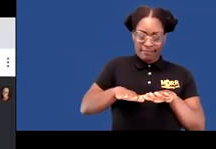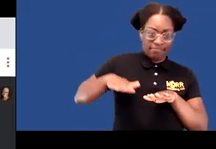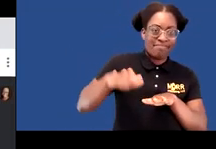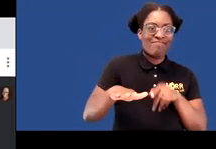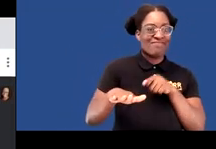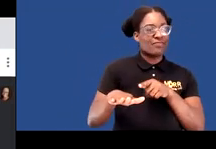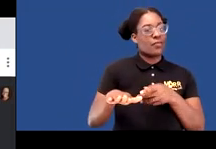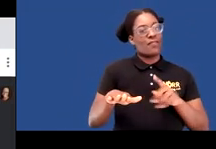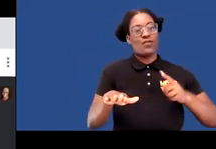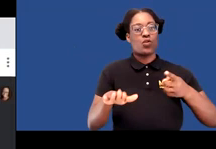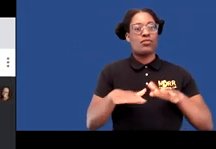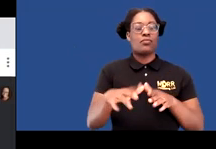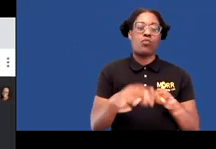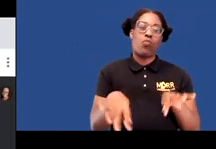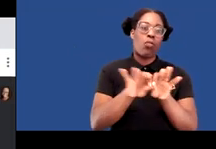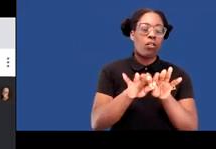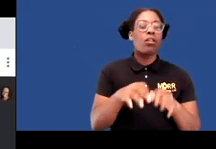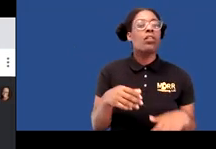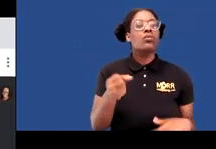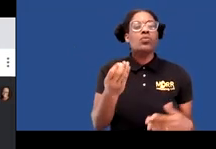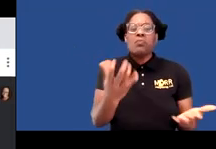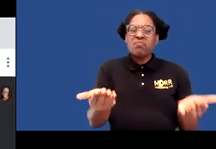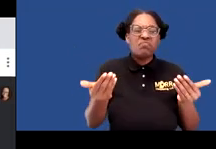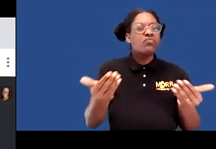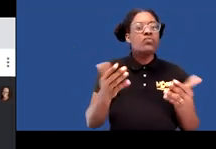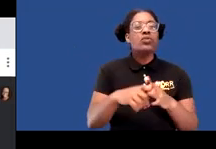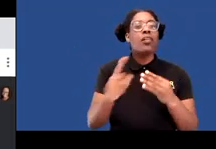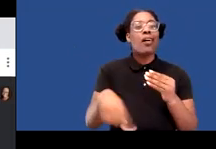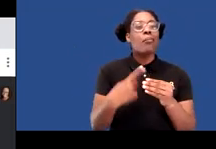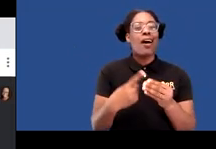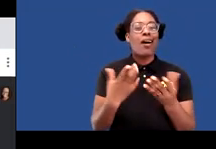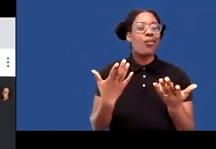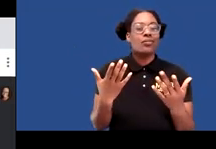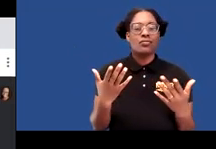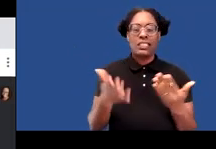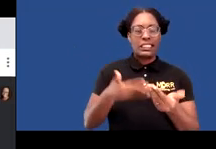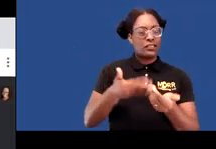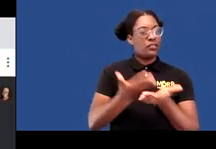What are the particular things that you would need to do